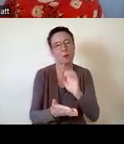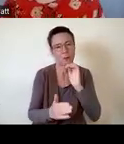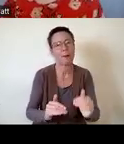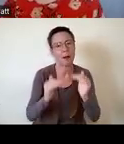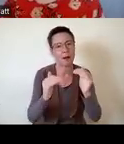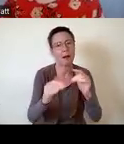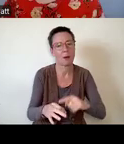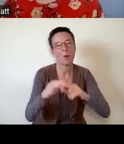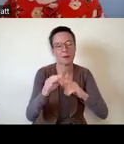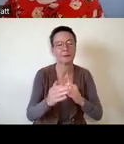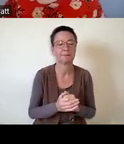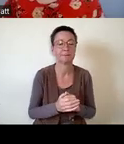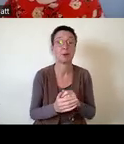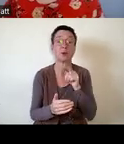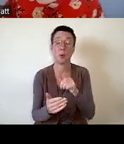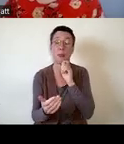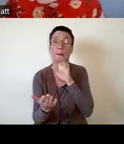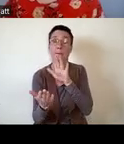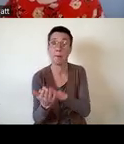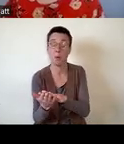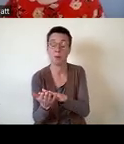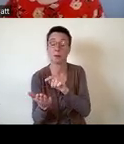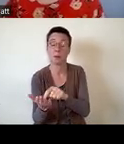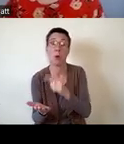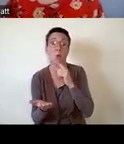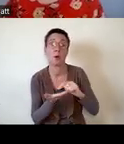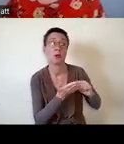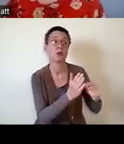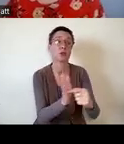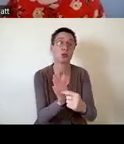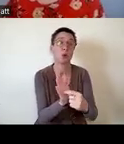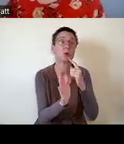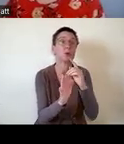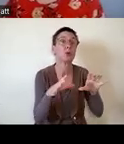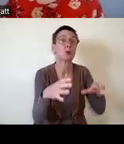Then it takes the post and it shows it to a small group of your connections.